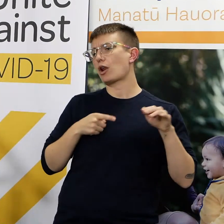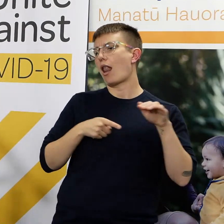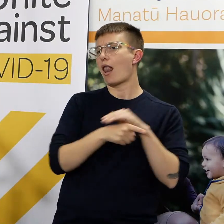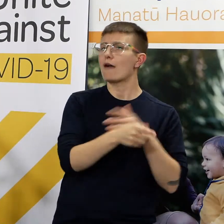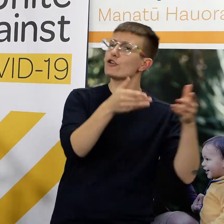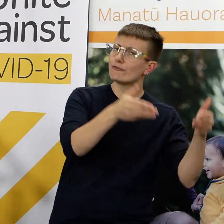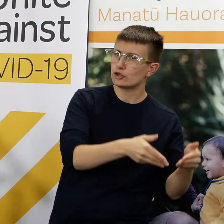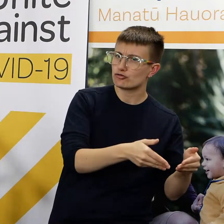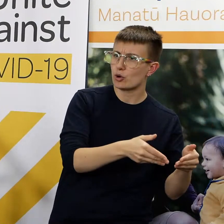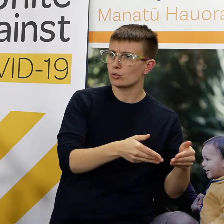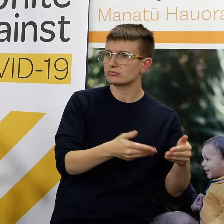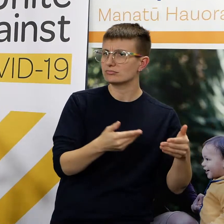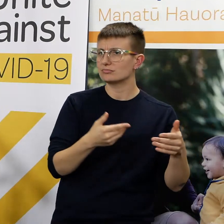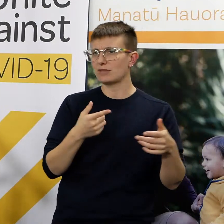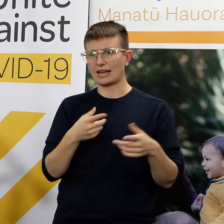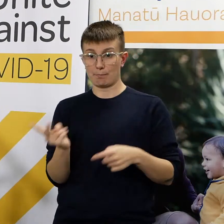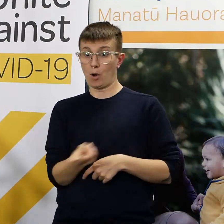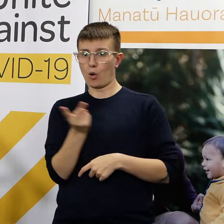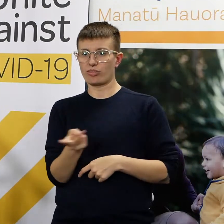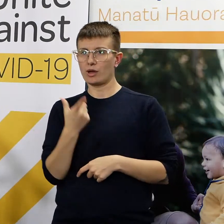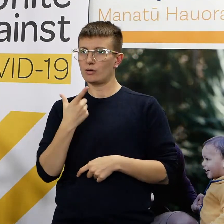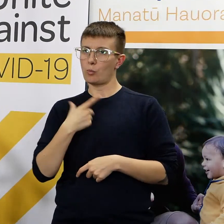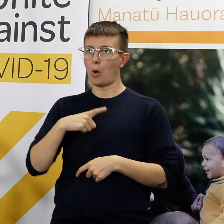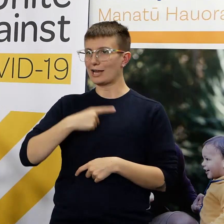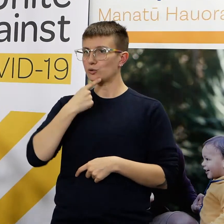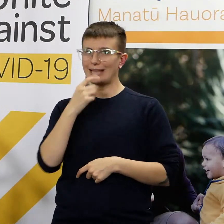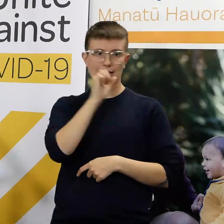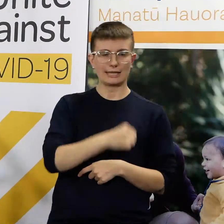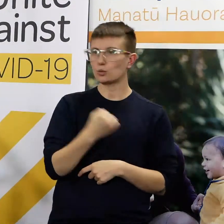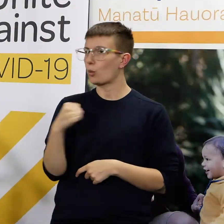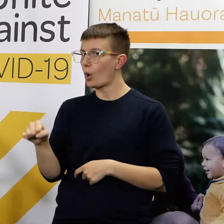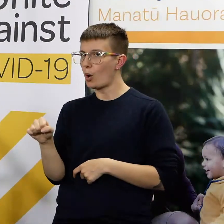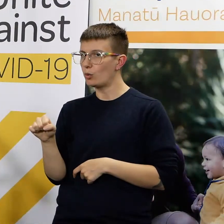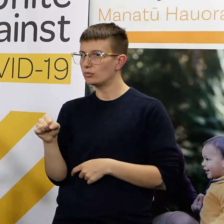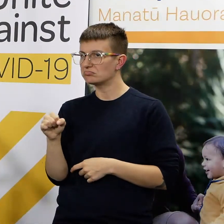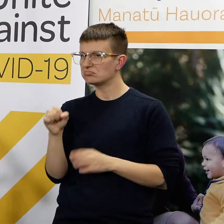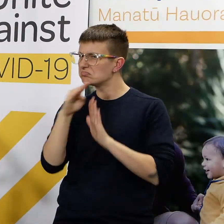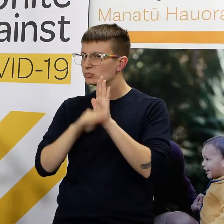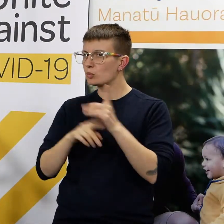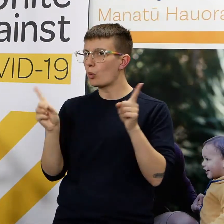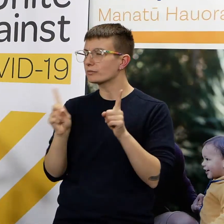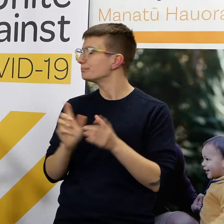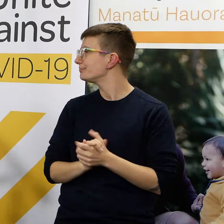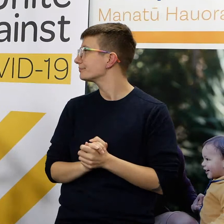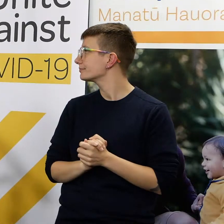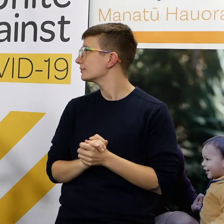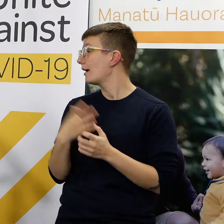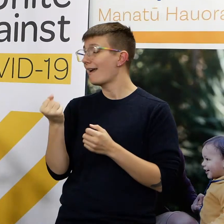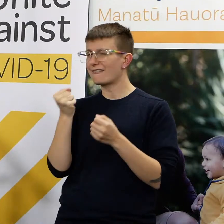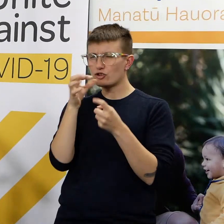Well there is a clear set of criteria that are applied. You will recognize that since alert level one came